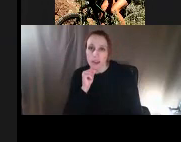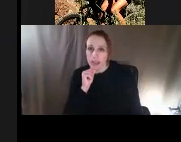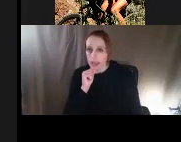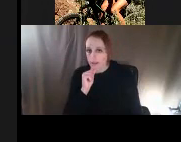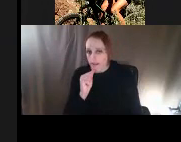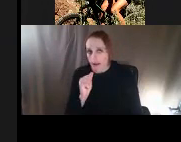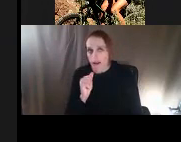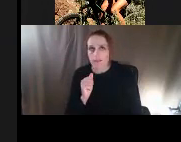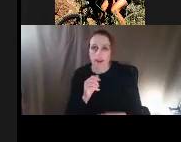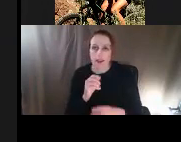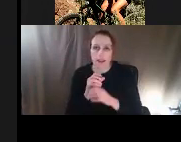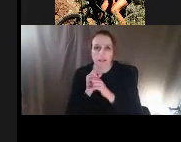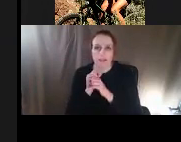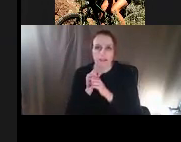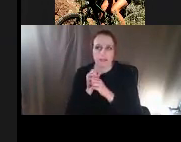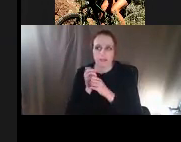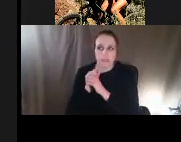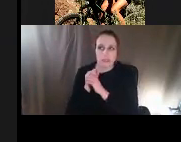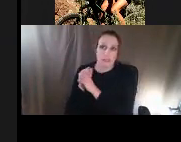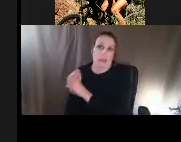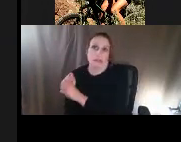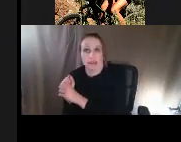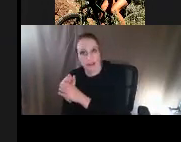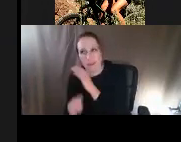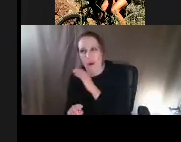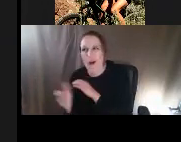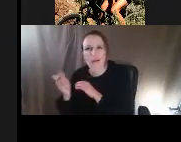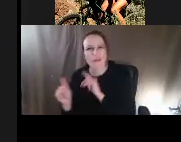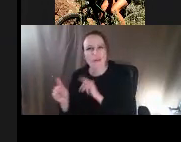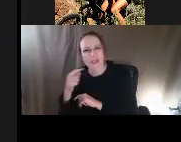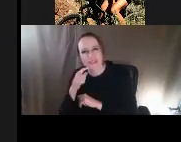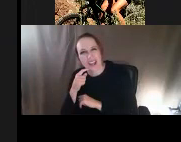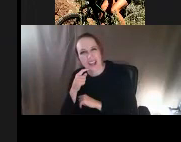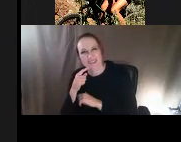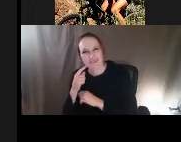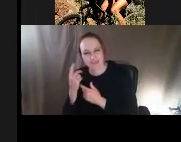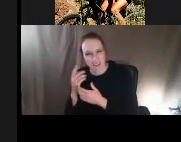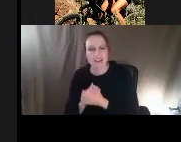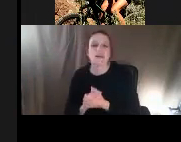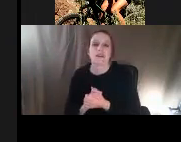saying or suggesting. We're always striving to gain any new knowledge of